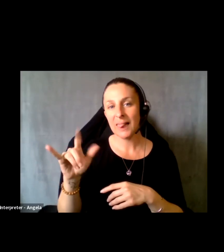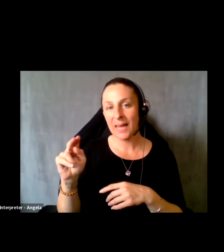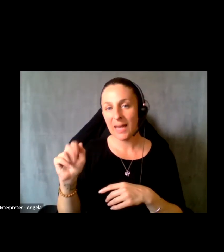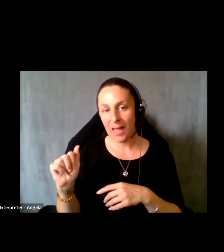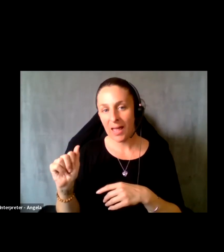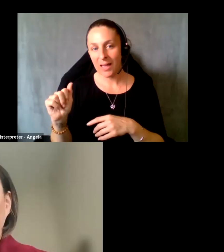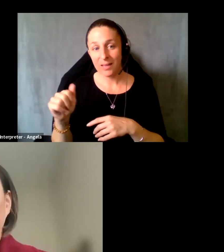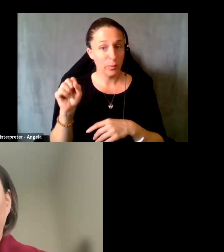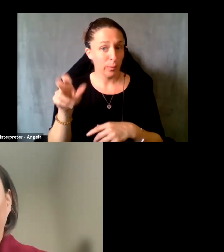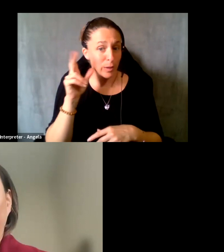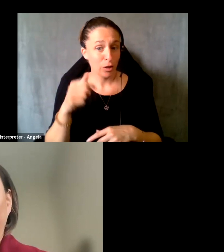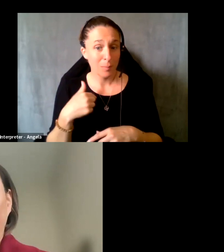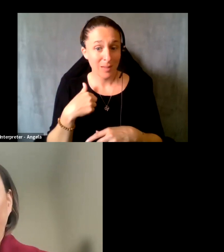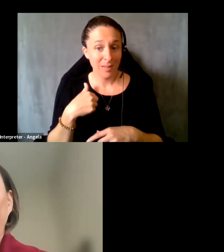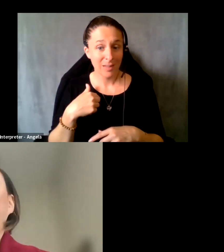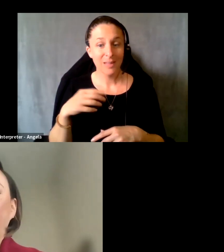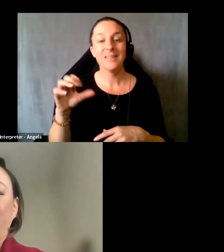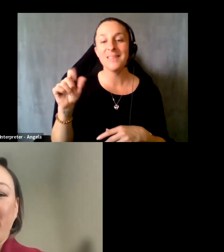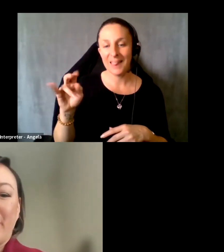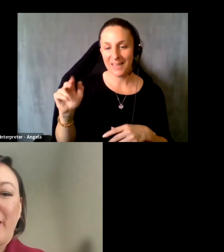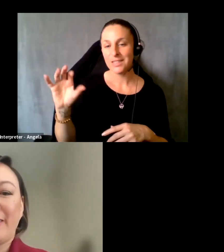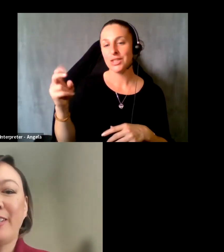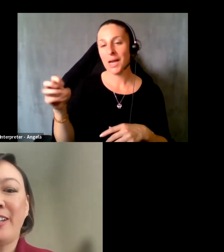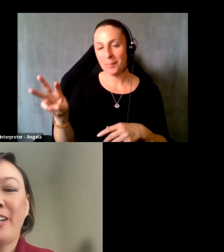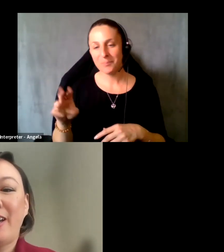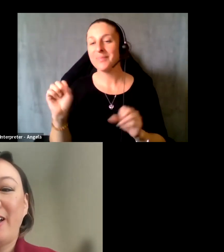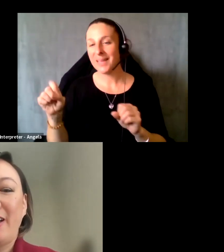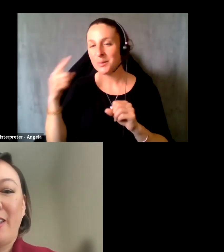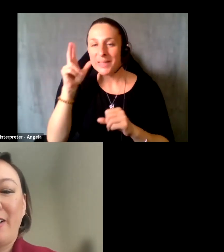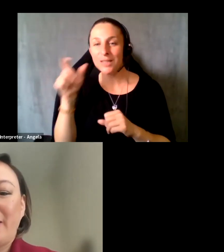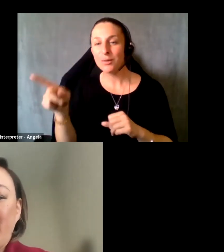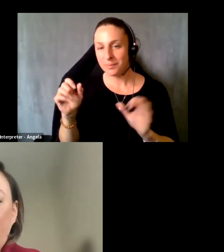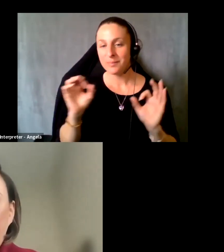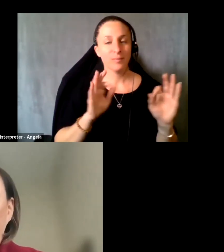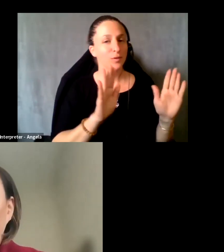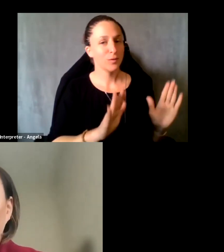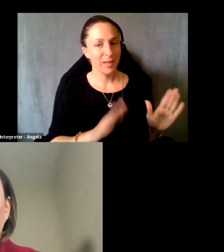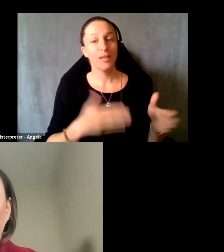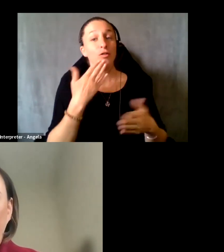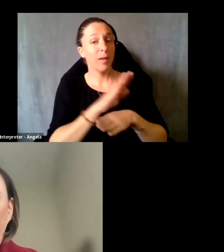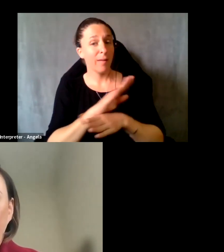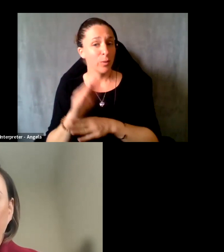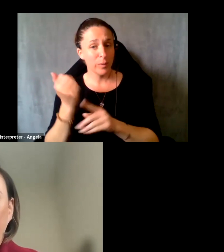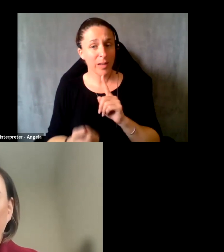able to hear me okay? Yes, we can hear you. Great. Good afternoon, everyone I am Salena